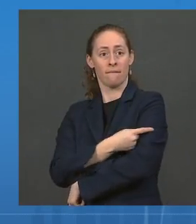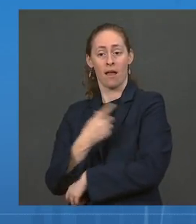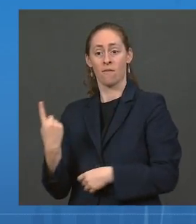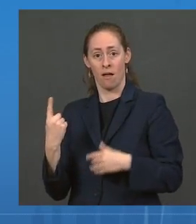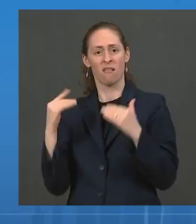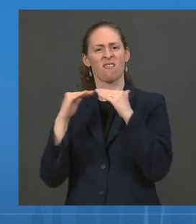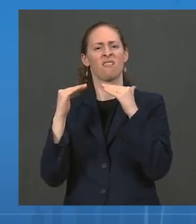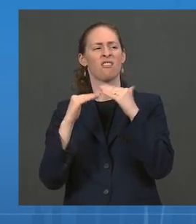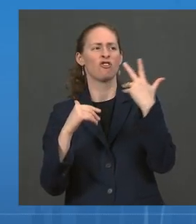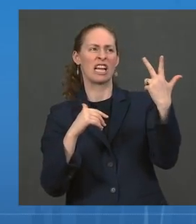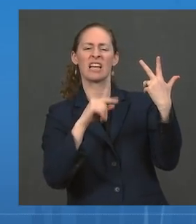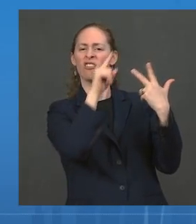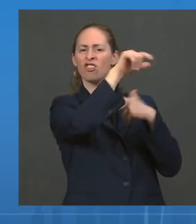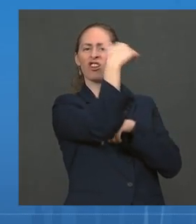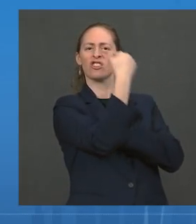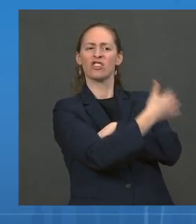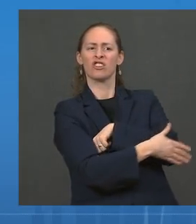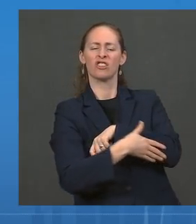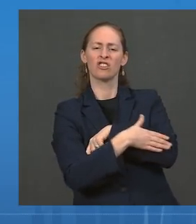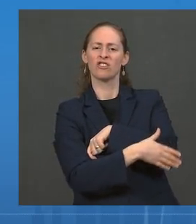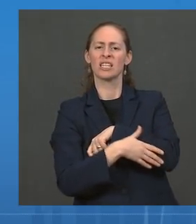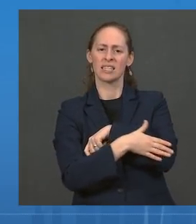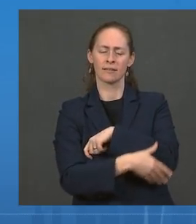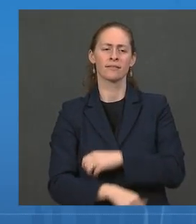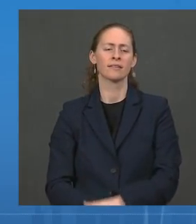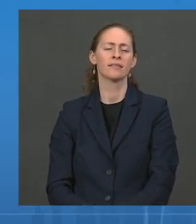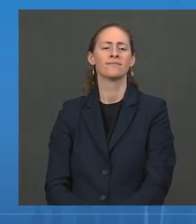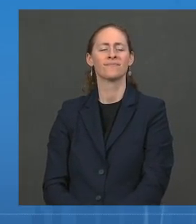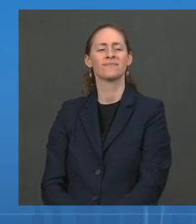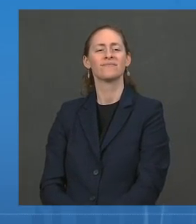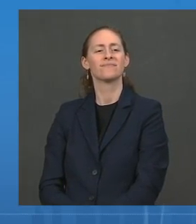Today, we will hit a major milestone in our effort to deliver on this commitment: